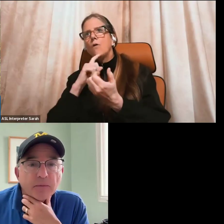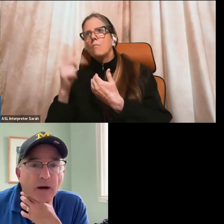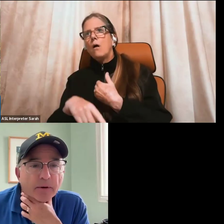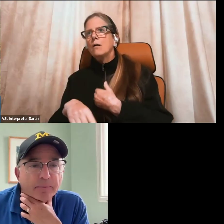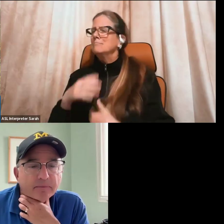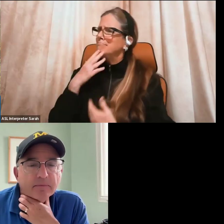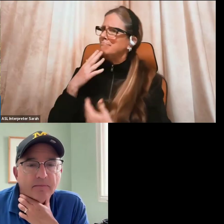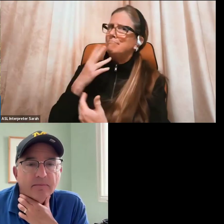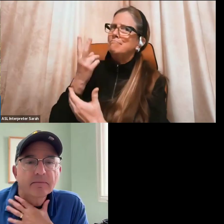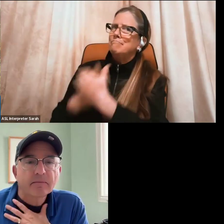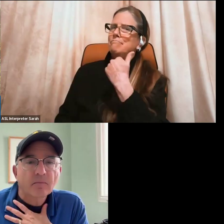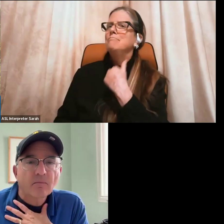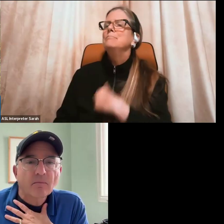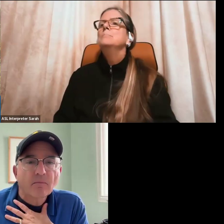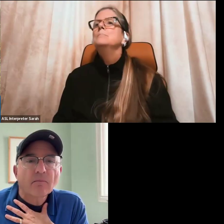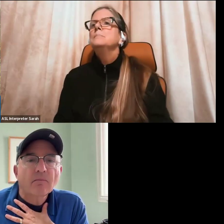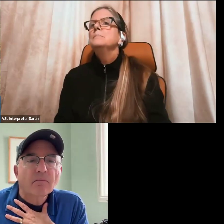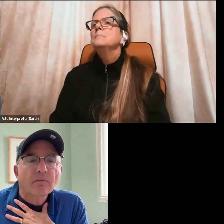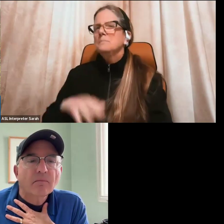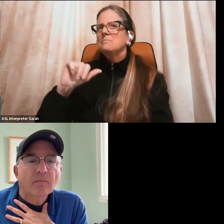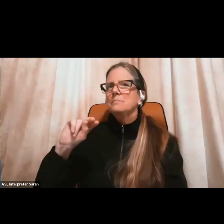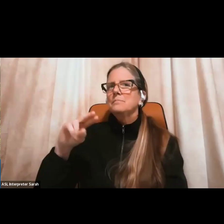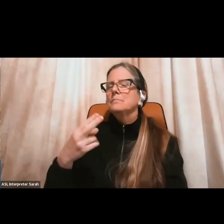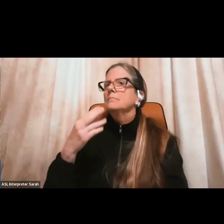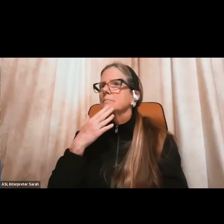Thank you, Robert. Yeah, thanks both. With the